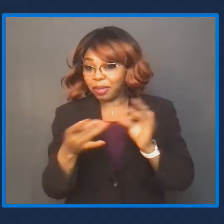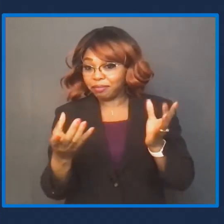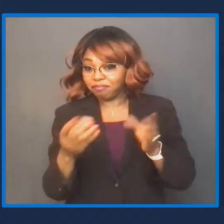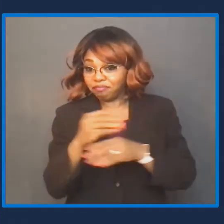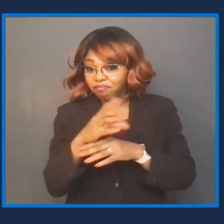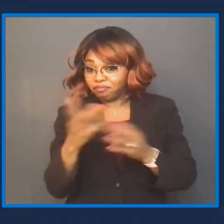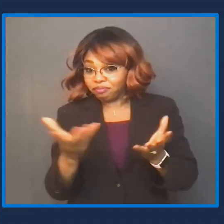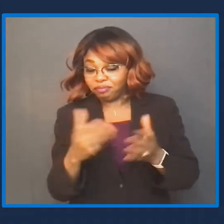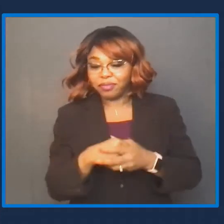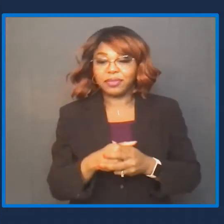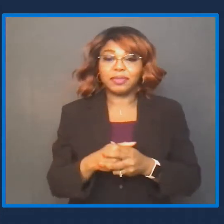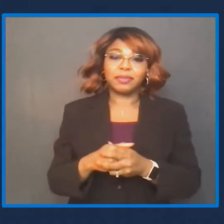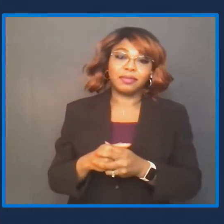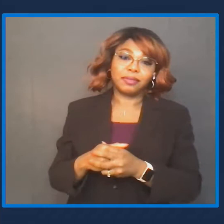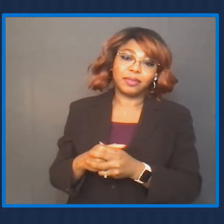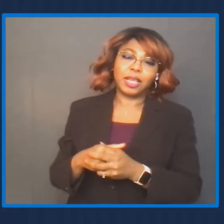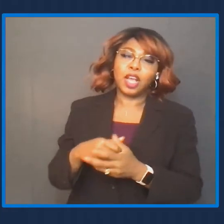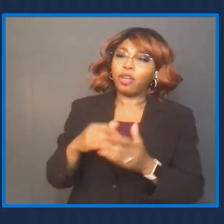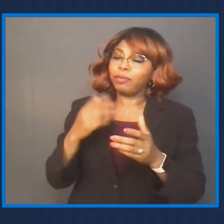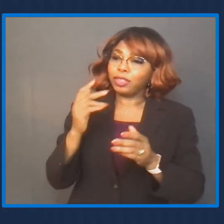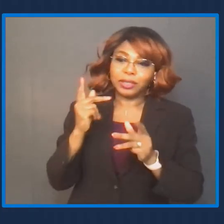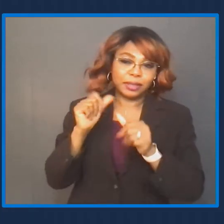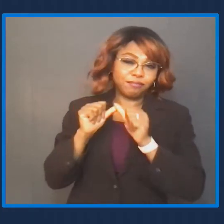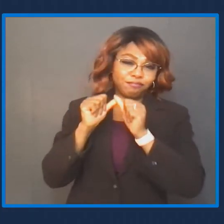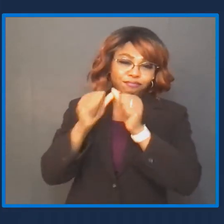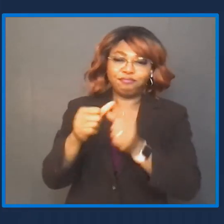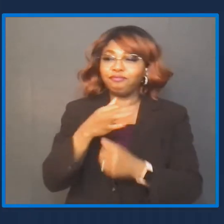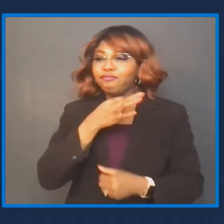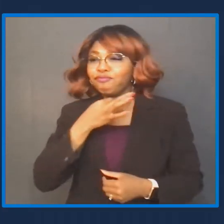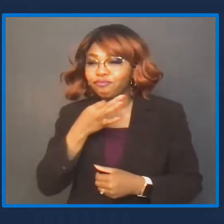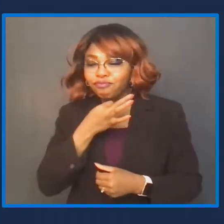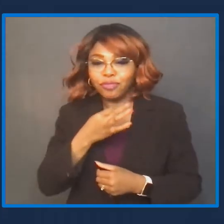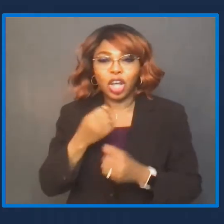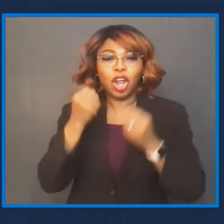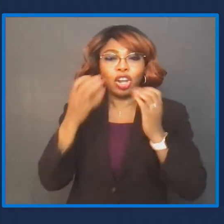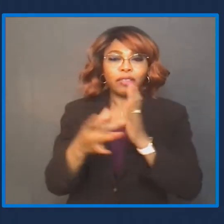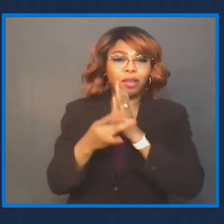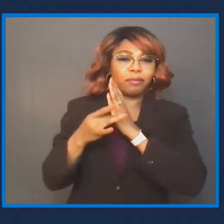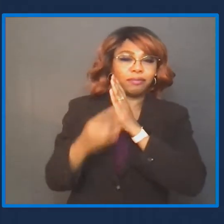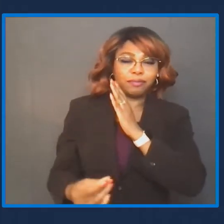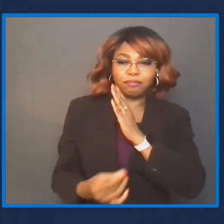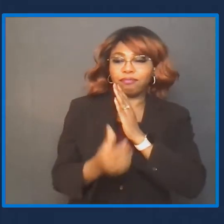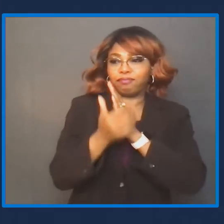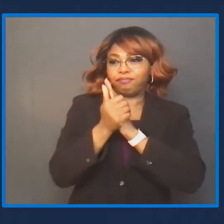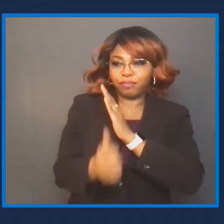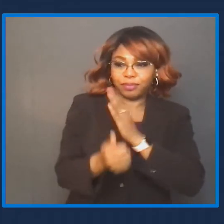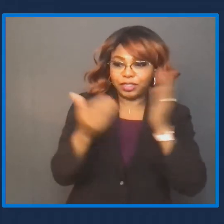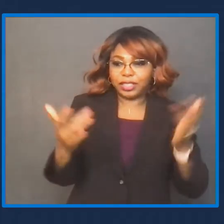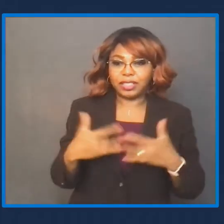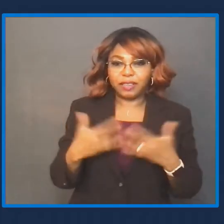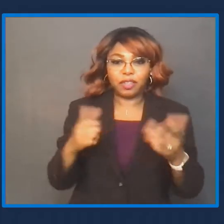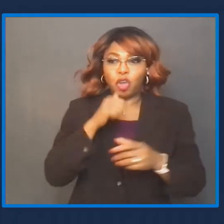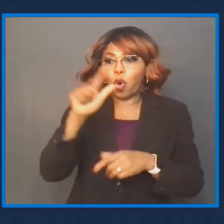Stay inquisitive, there's lots of expertise in this event not just in the speakers, but also in the audience.